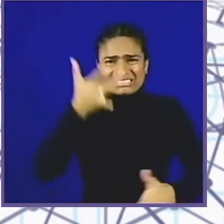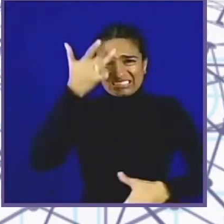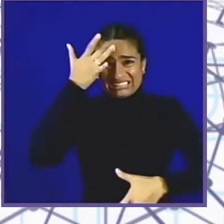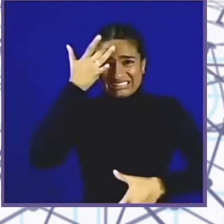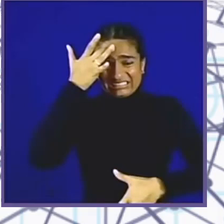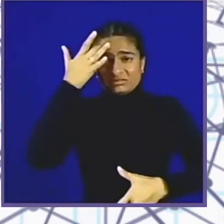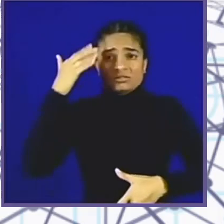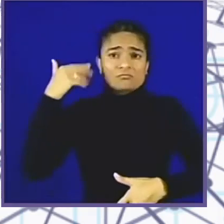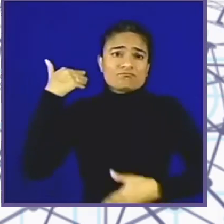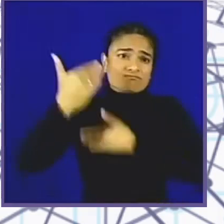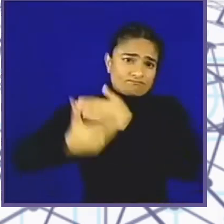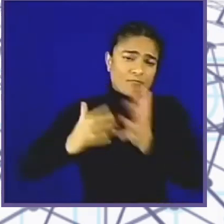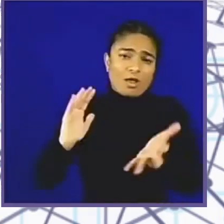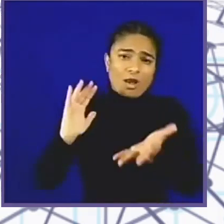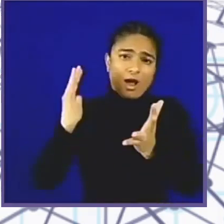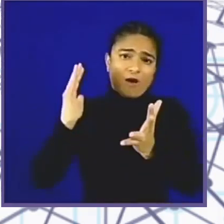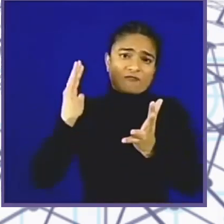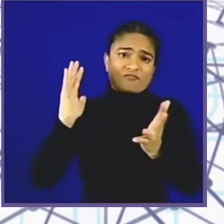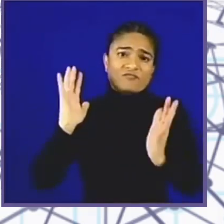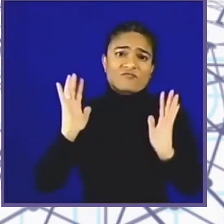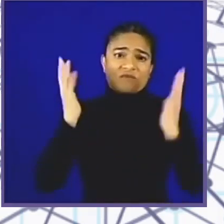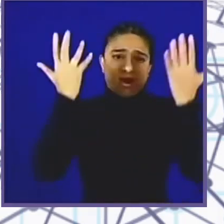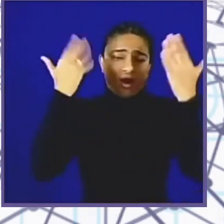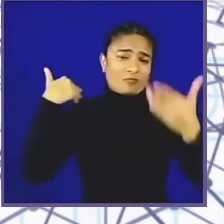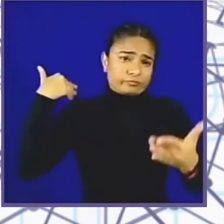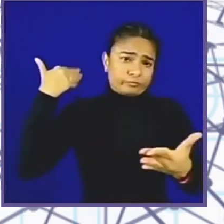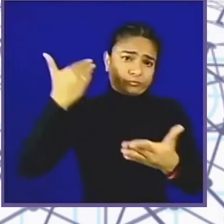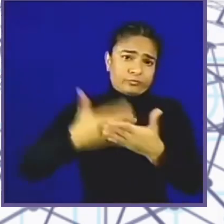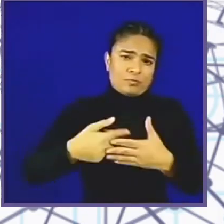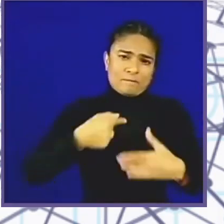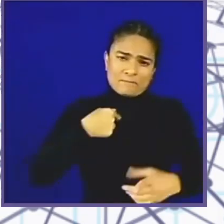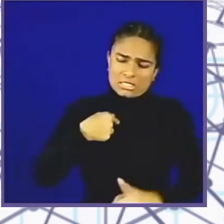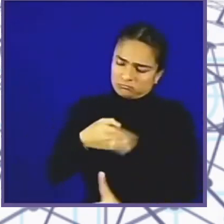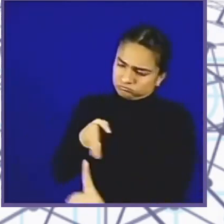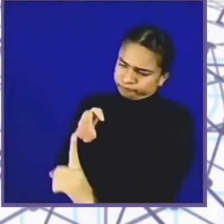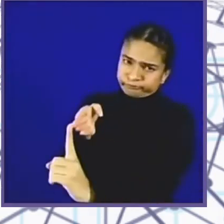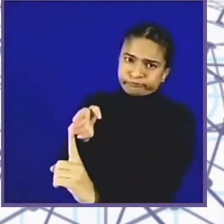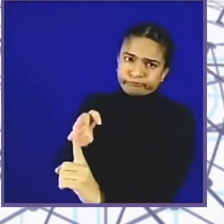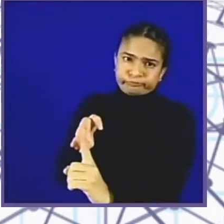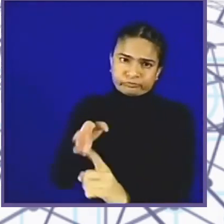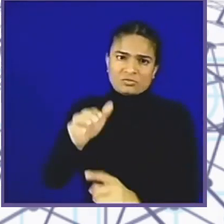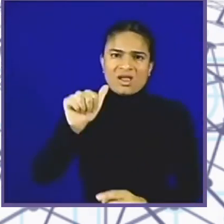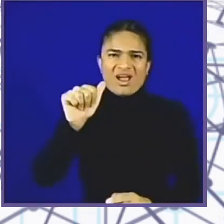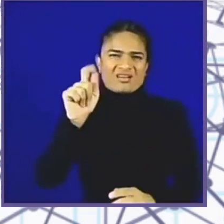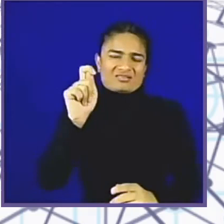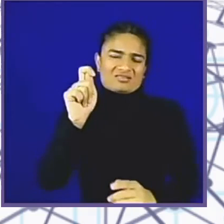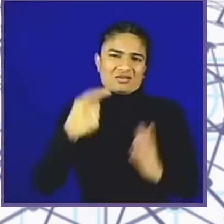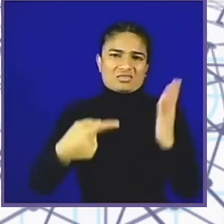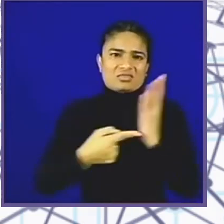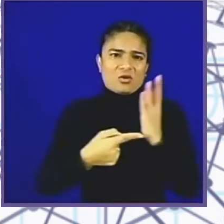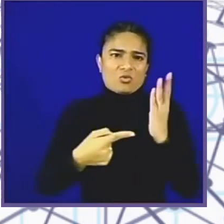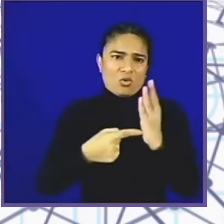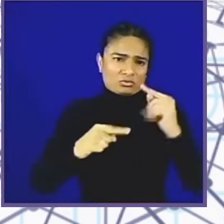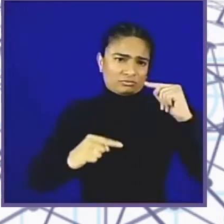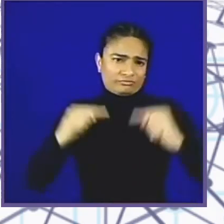This range from upper body orthotic of office to practice into wheelchairs, and even a prosthesis